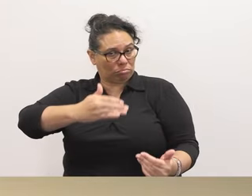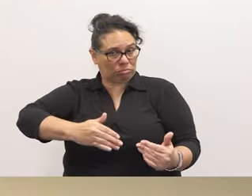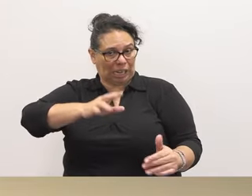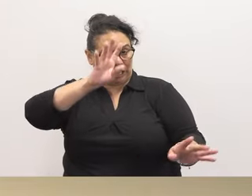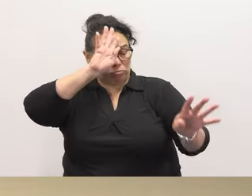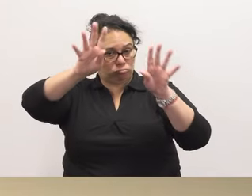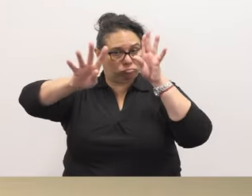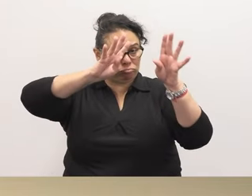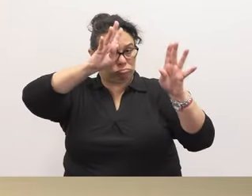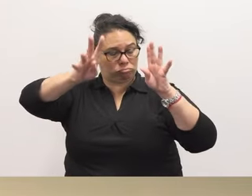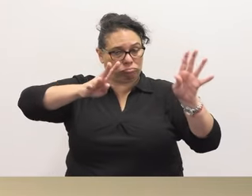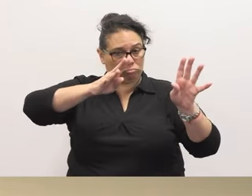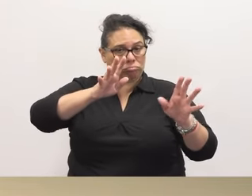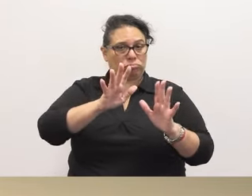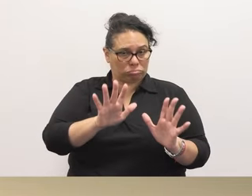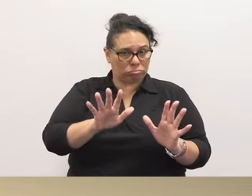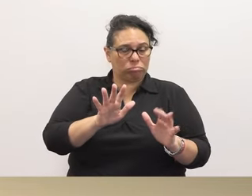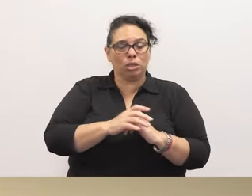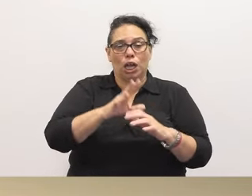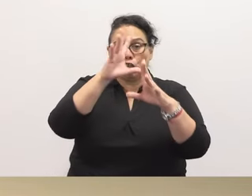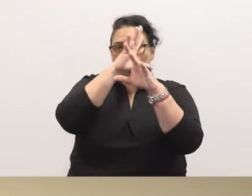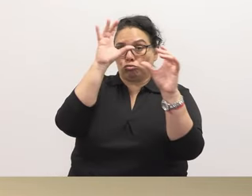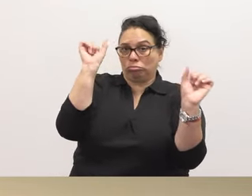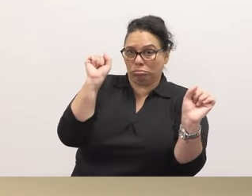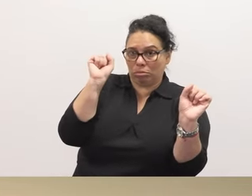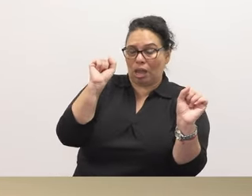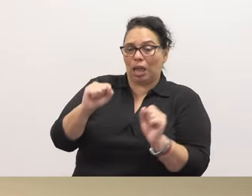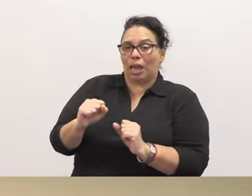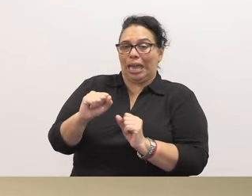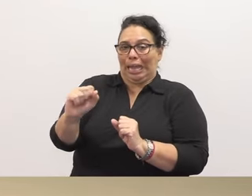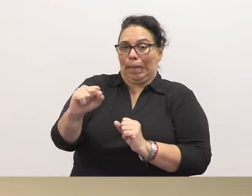your superintendent has come back with